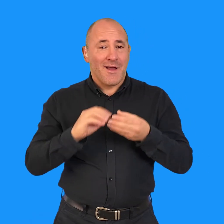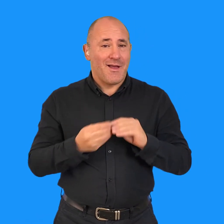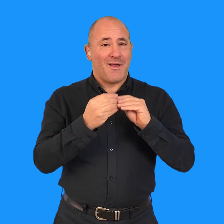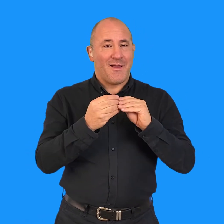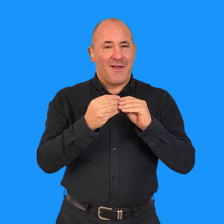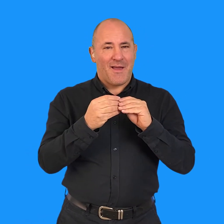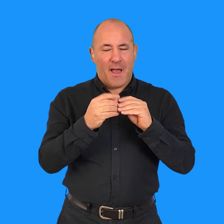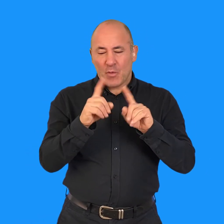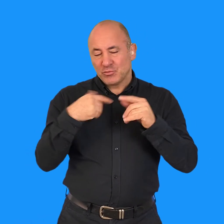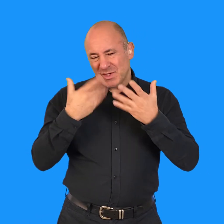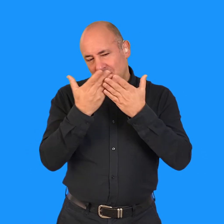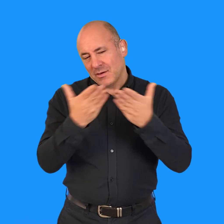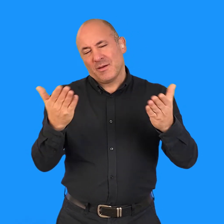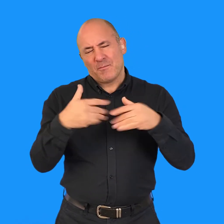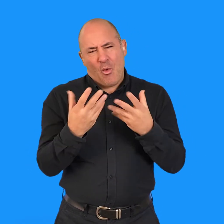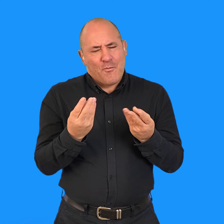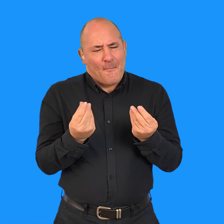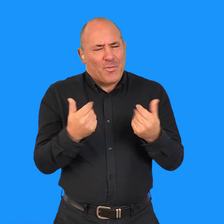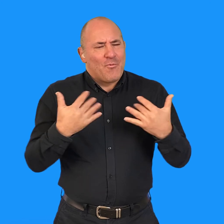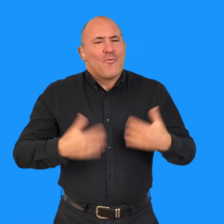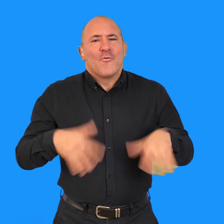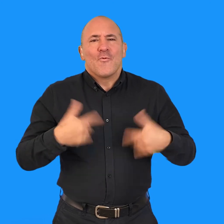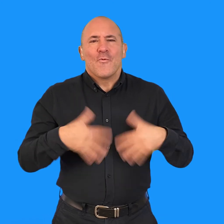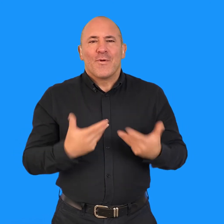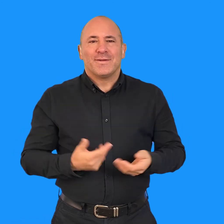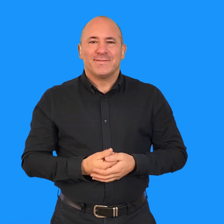and what we were making much richer.